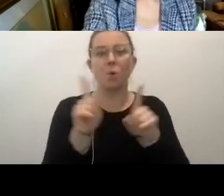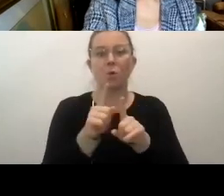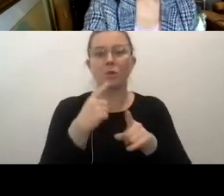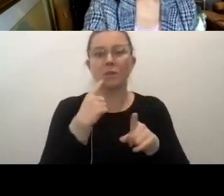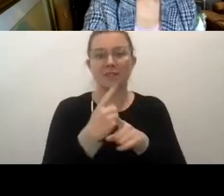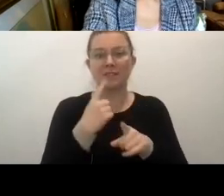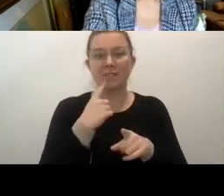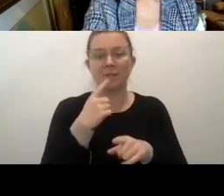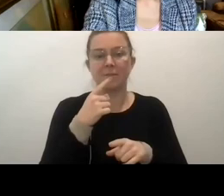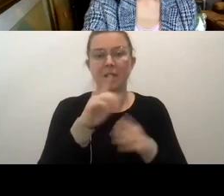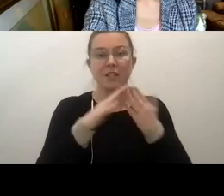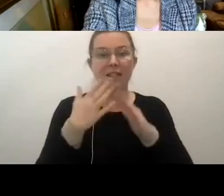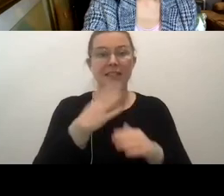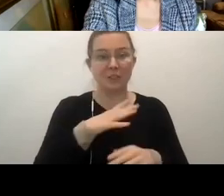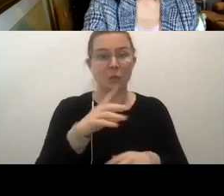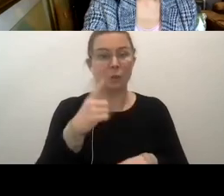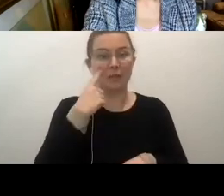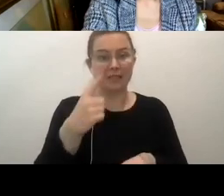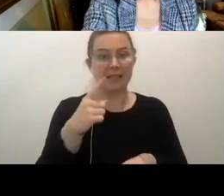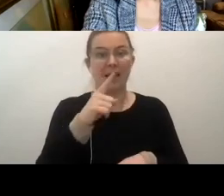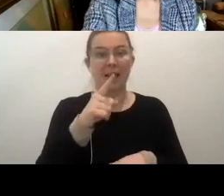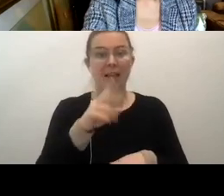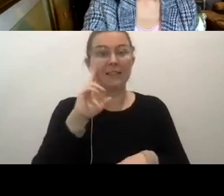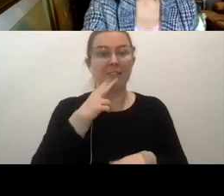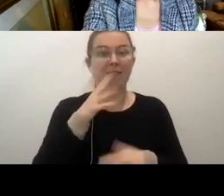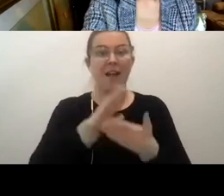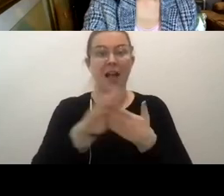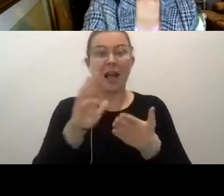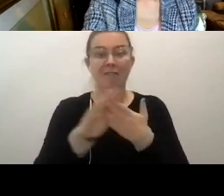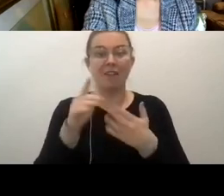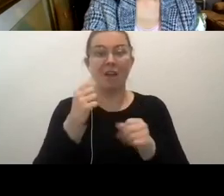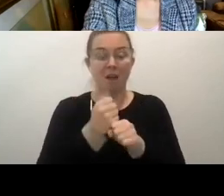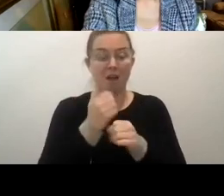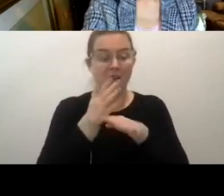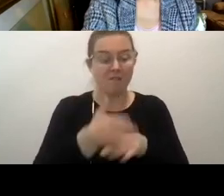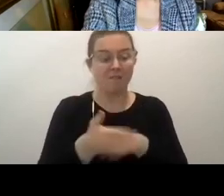the effort deaf and hard of hearing people make to access everything every day is much